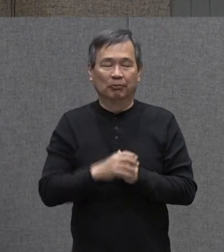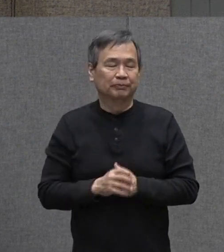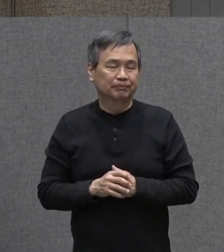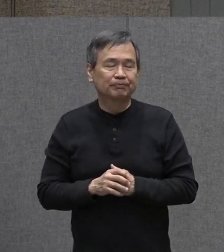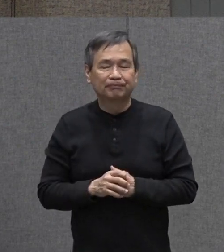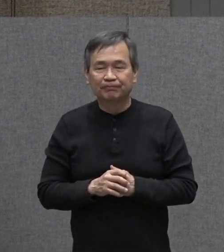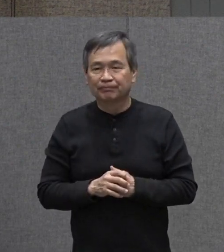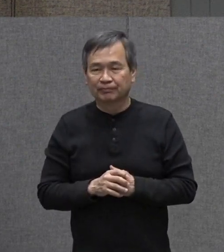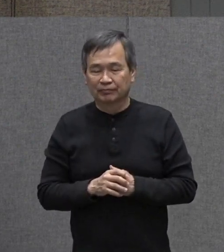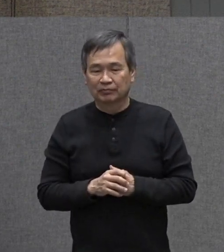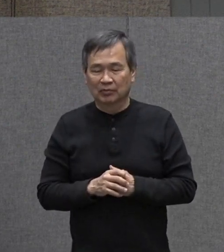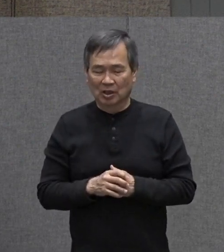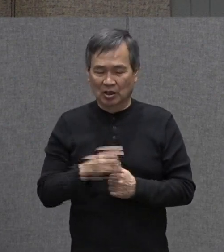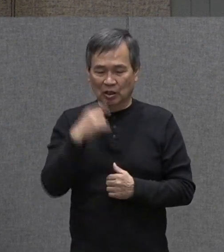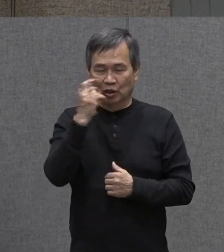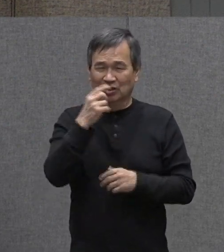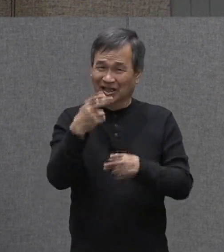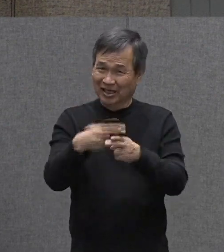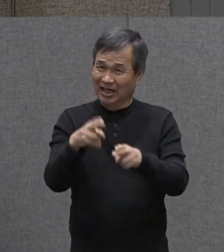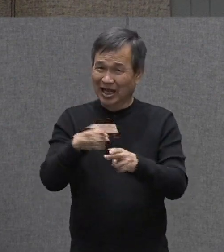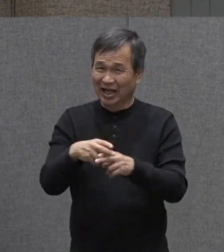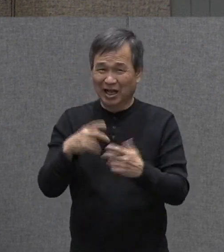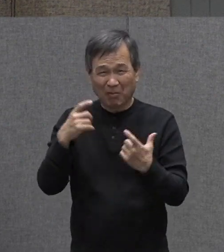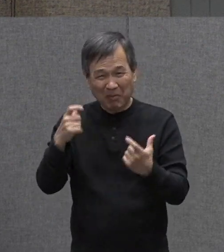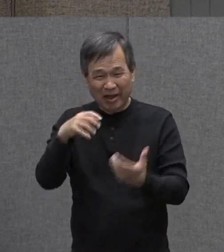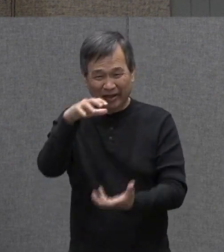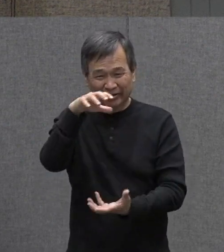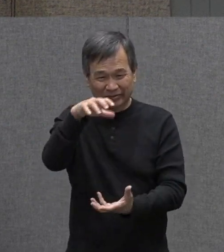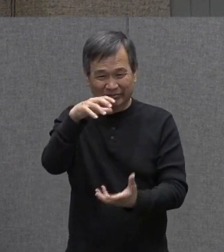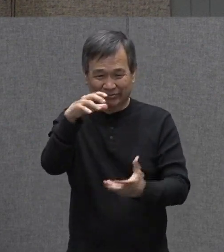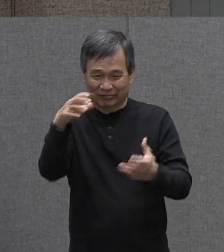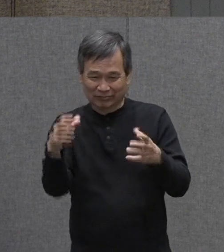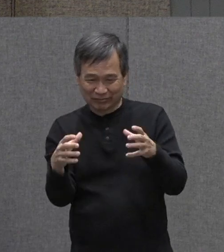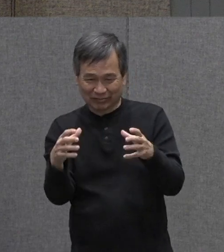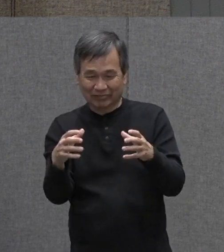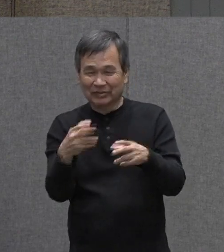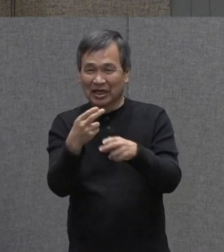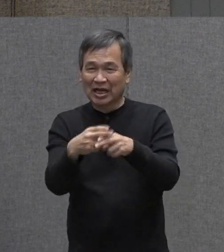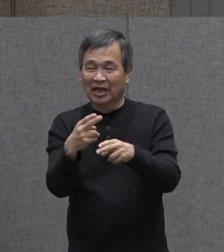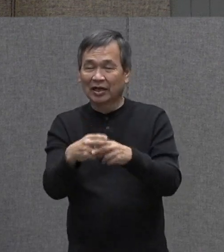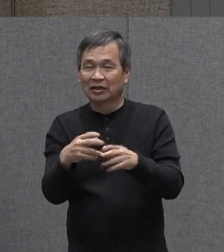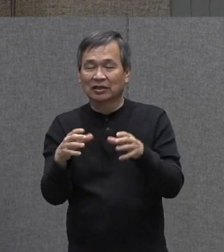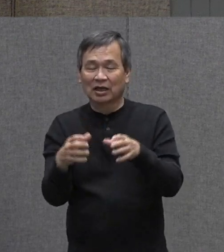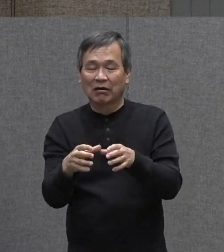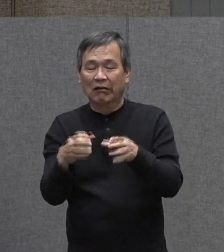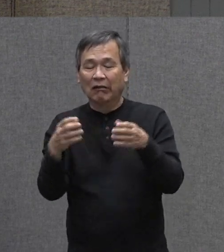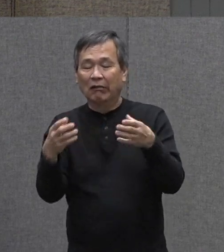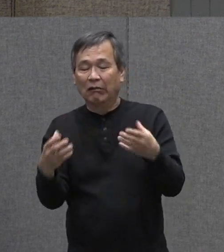It's shaped like an egg as well. On the inside, I know these roots,